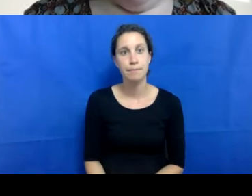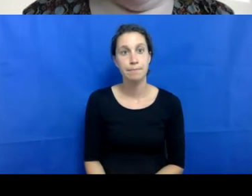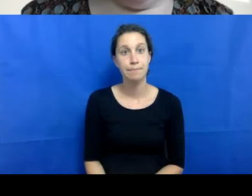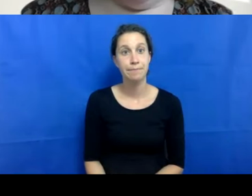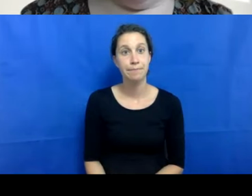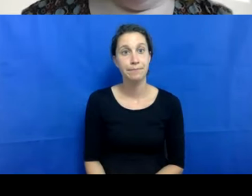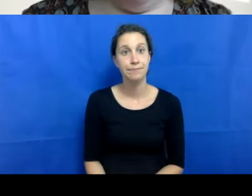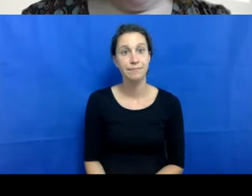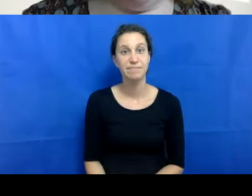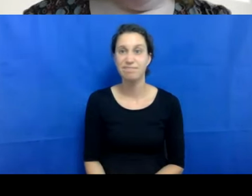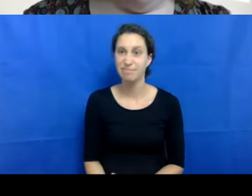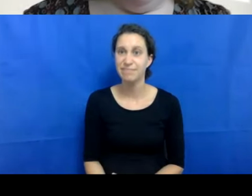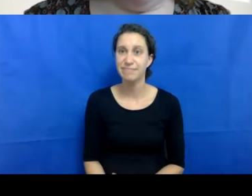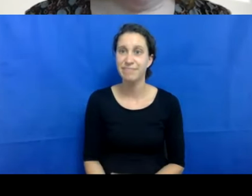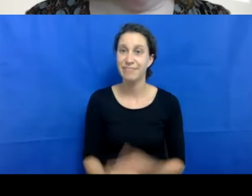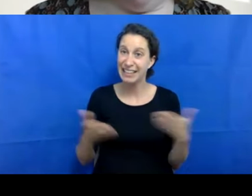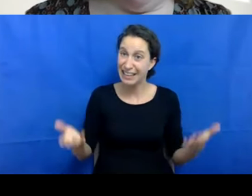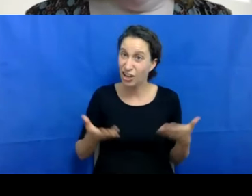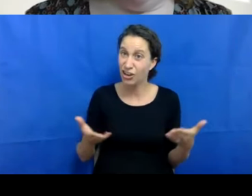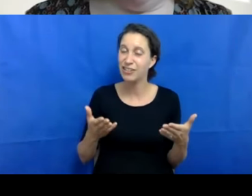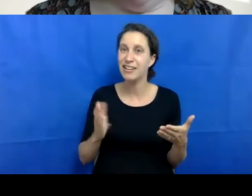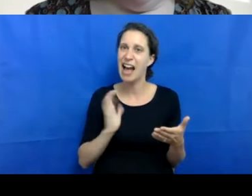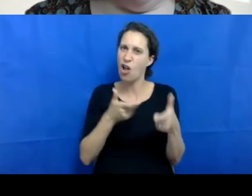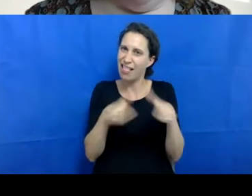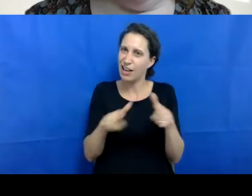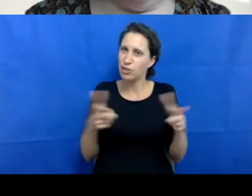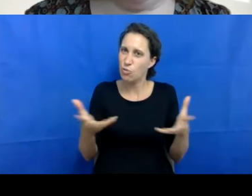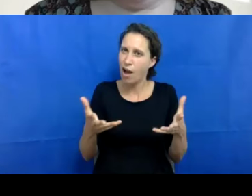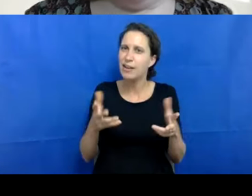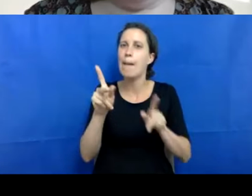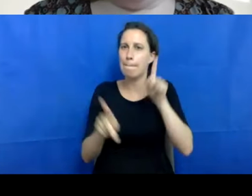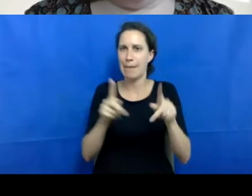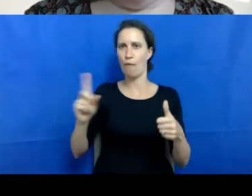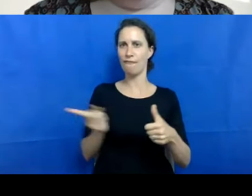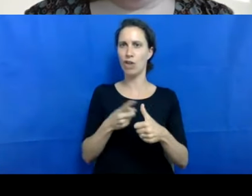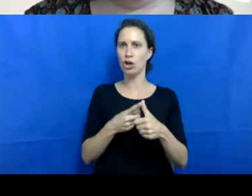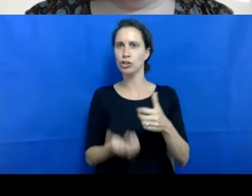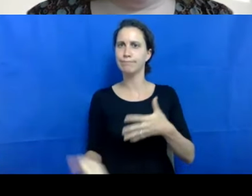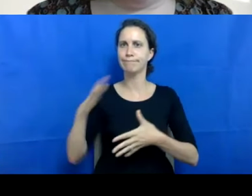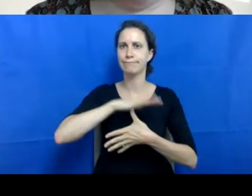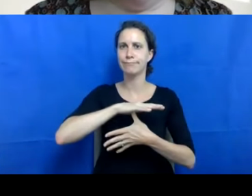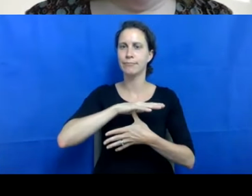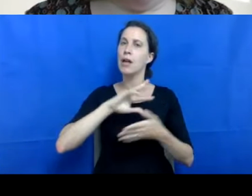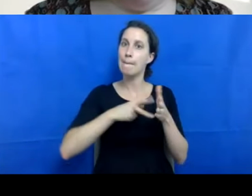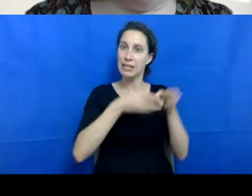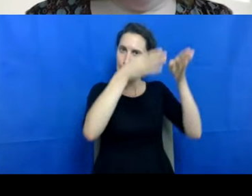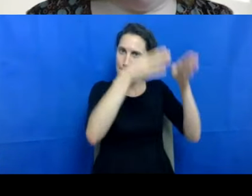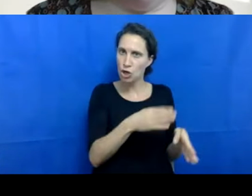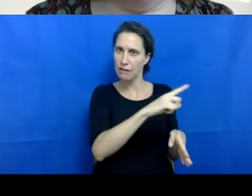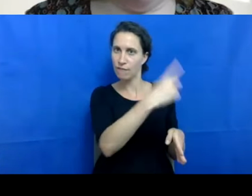At The Arc, we use people first language. This means that we put the person first and the disability second.